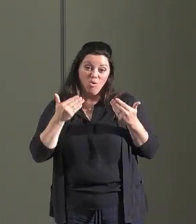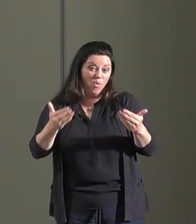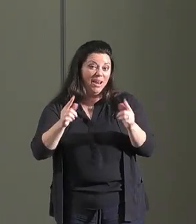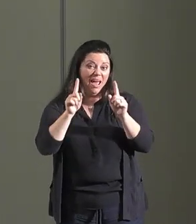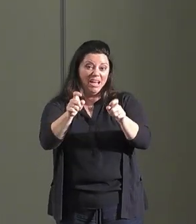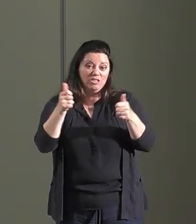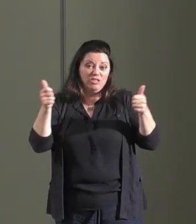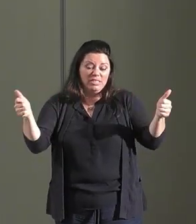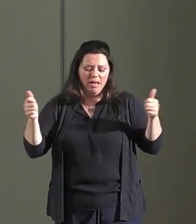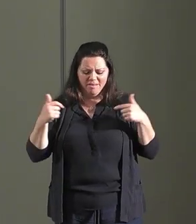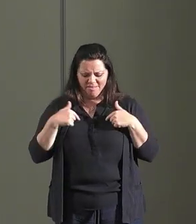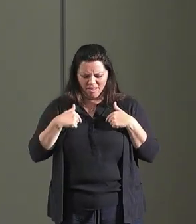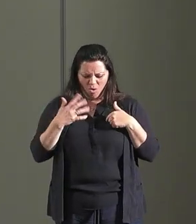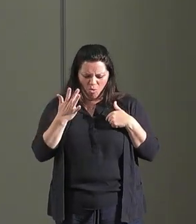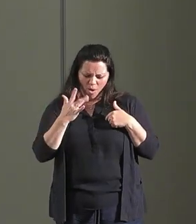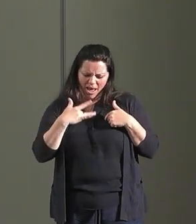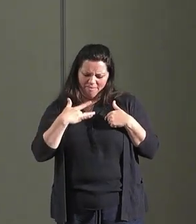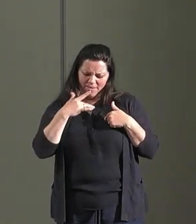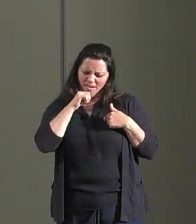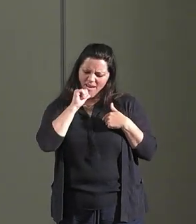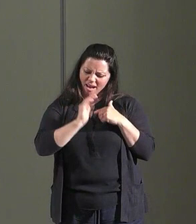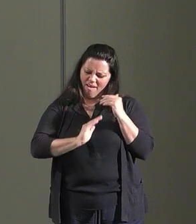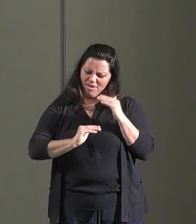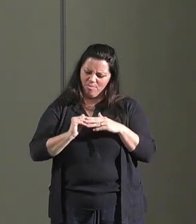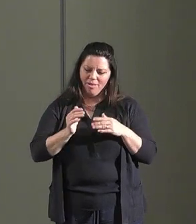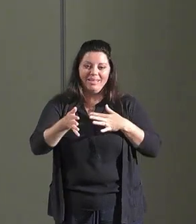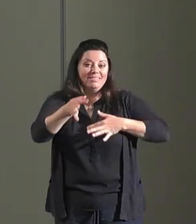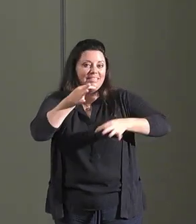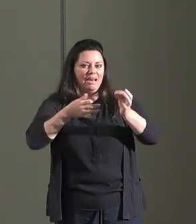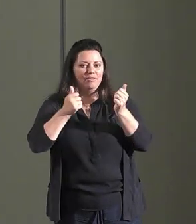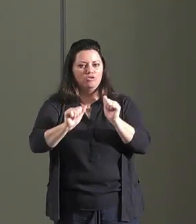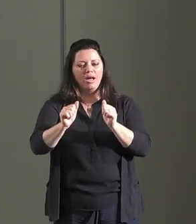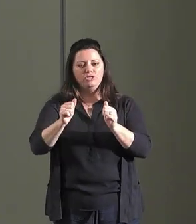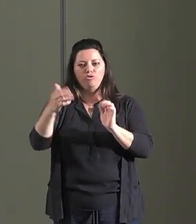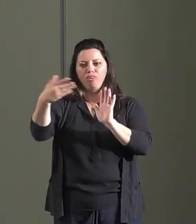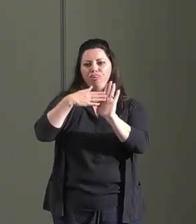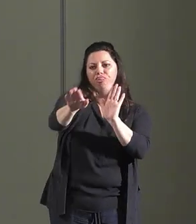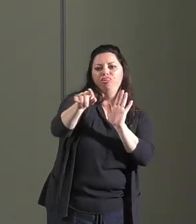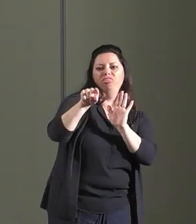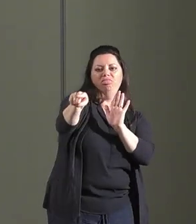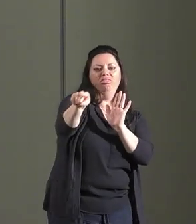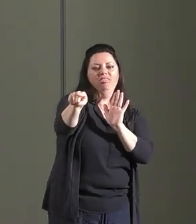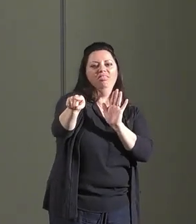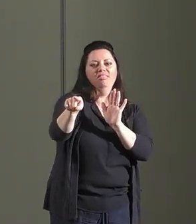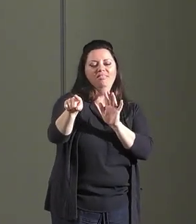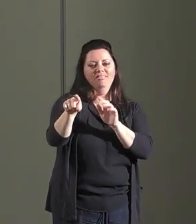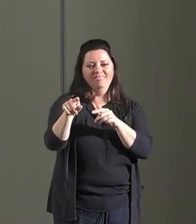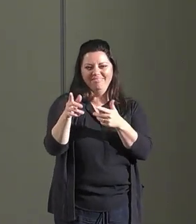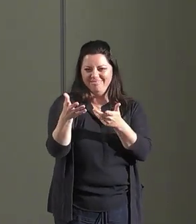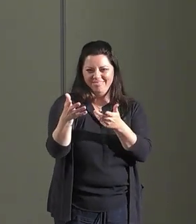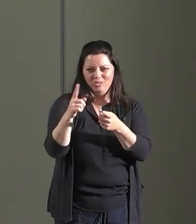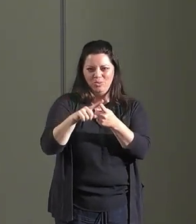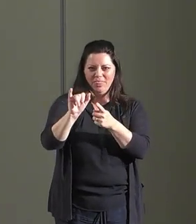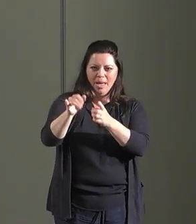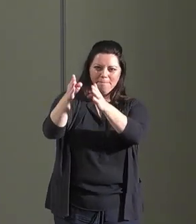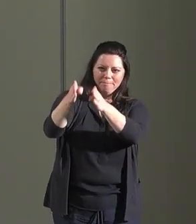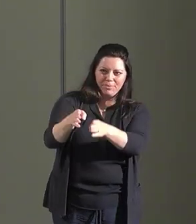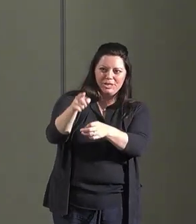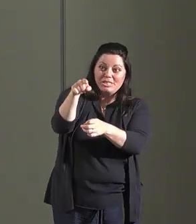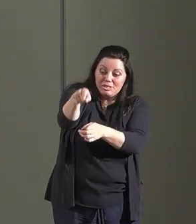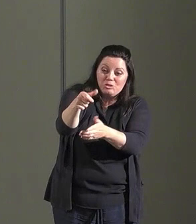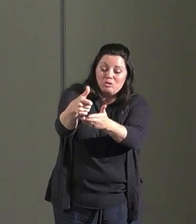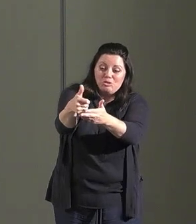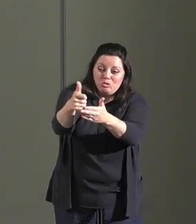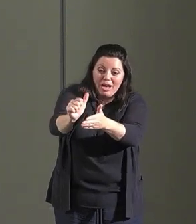why I'm uncomfortable without reflect it back to the person that is trying to assist you to make